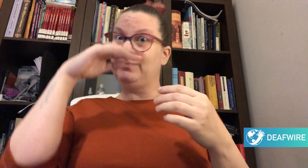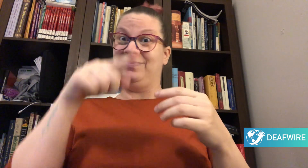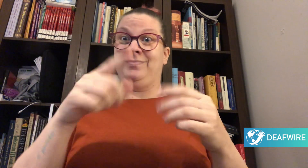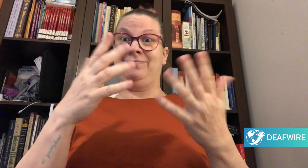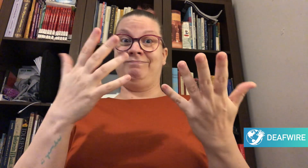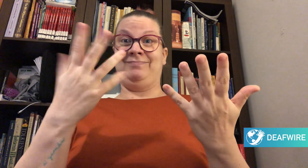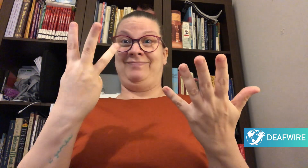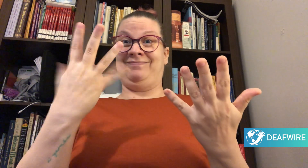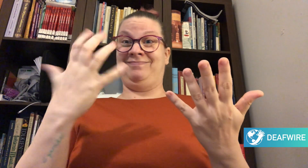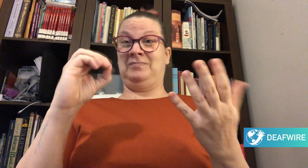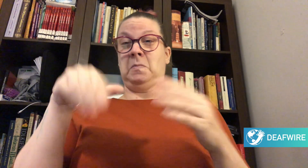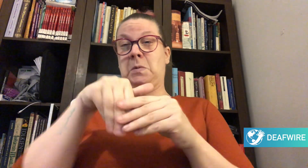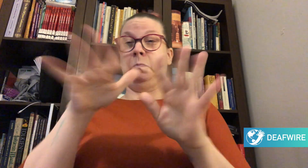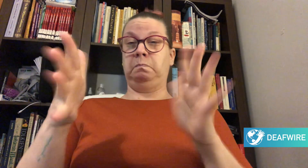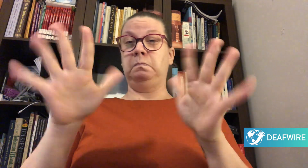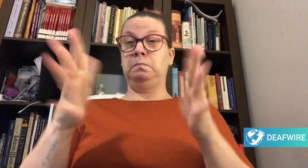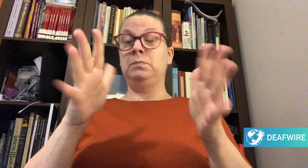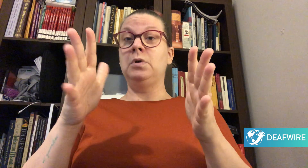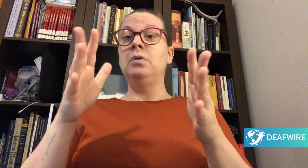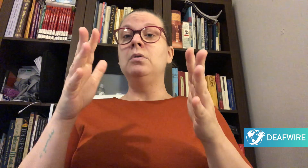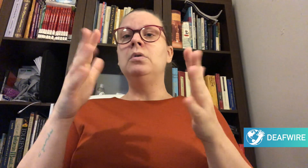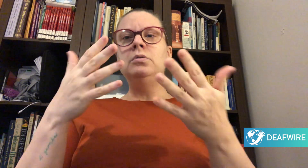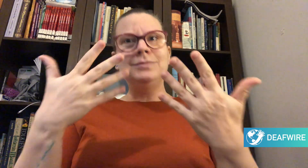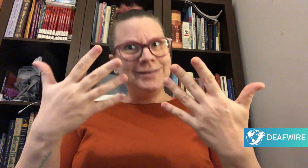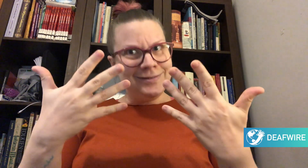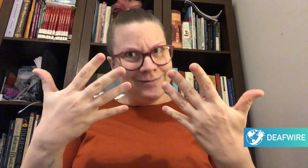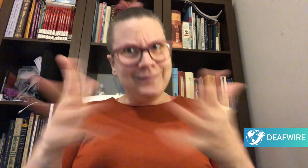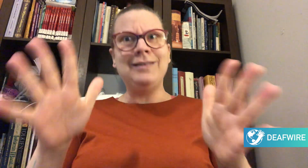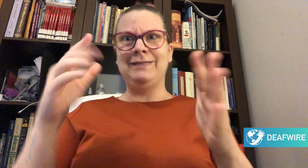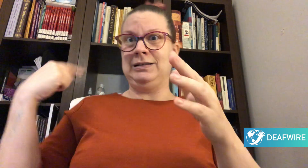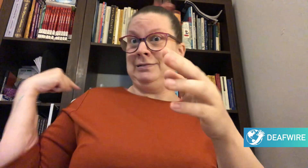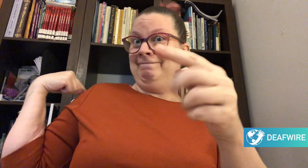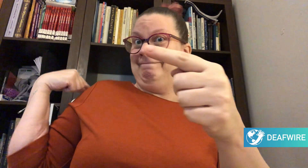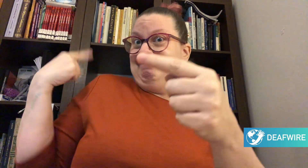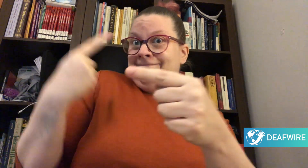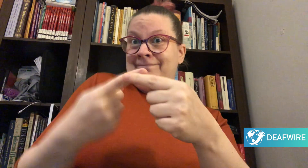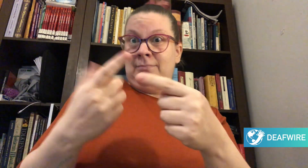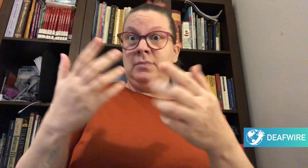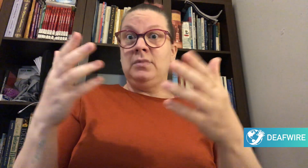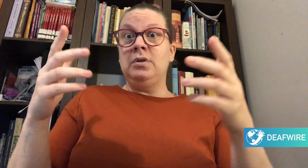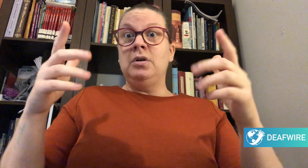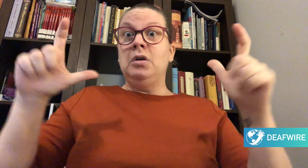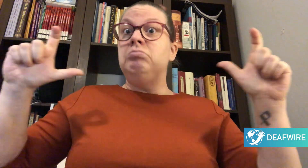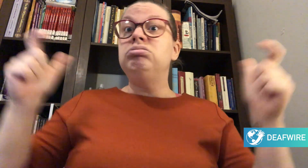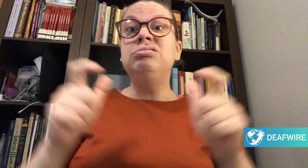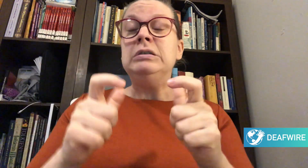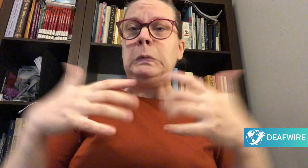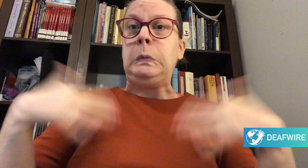Old people die or members leave, but new members are coming in,